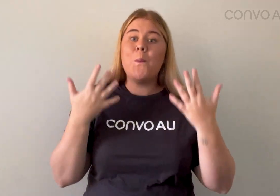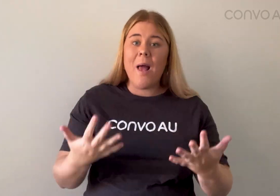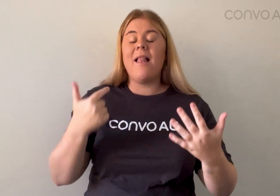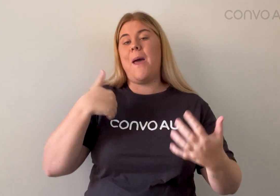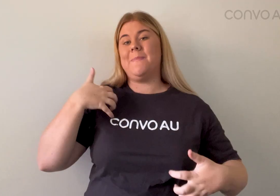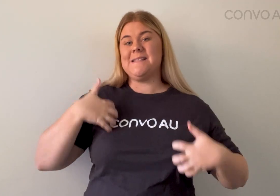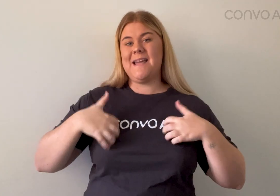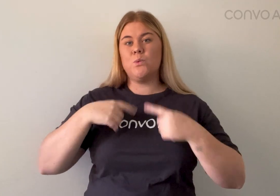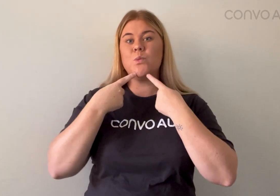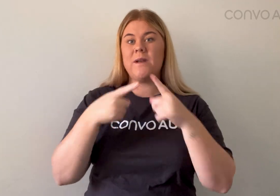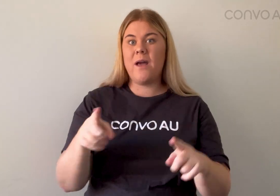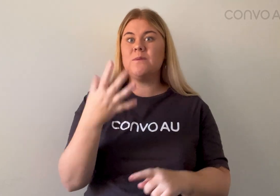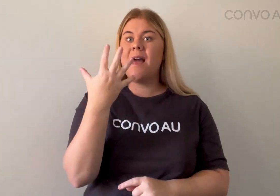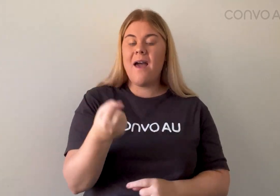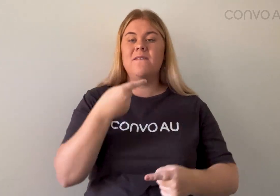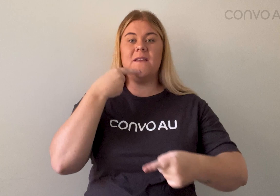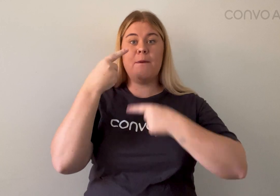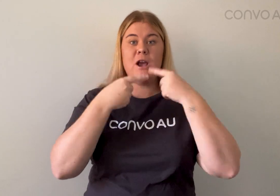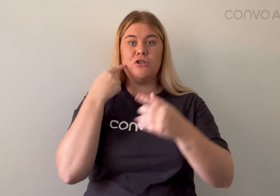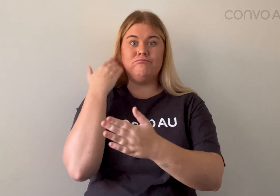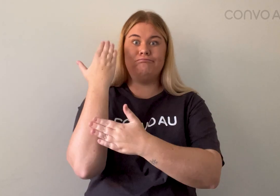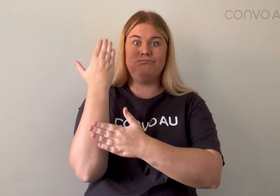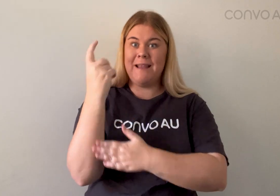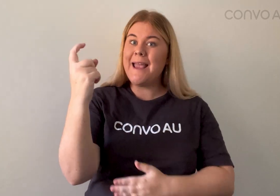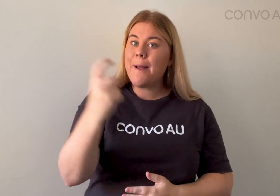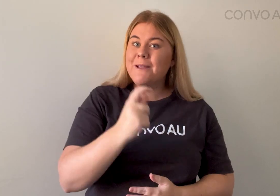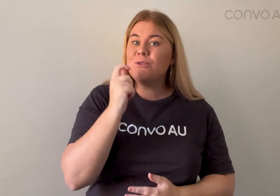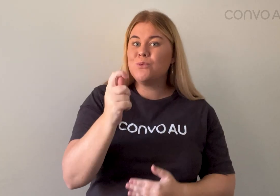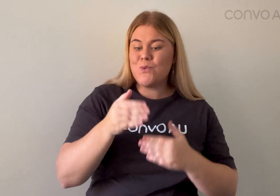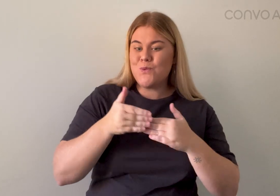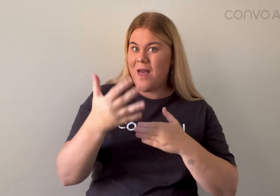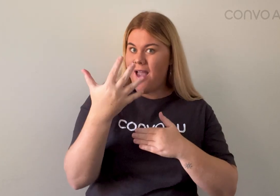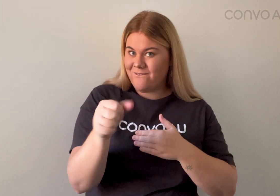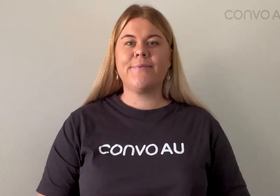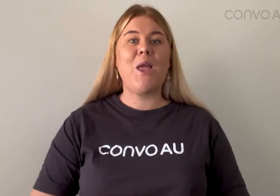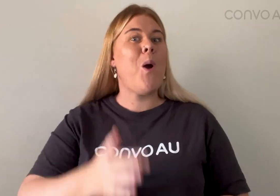We are excited to announce that we have an information session!